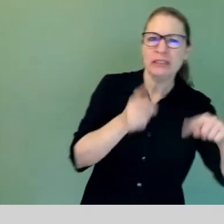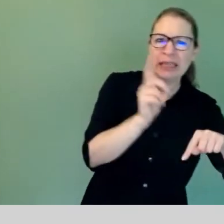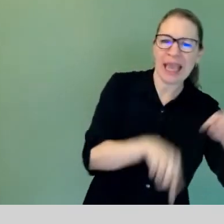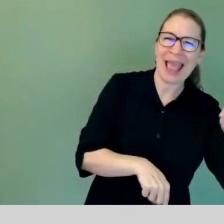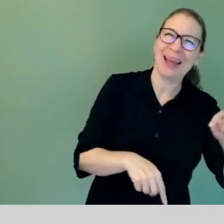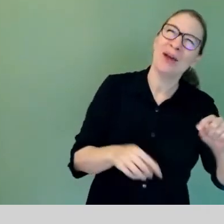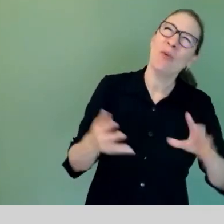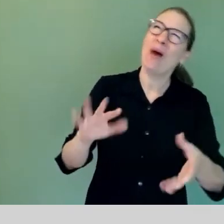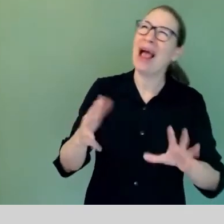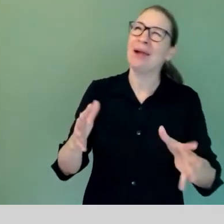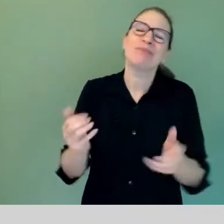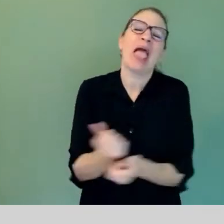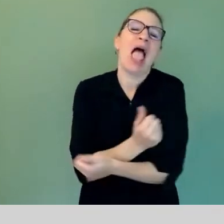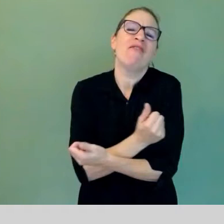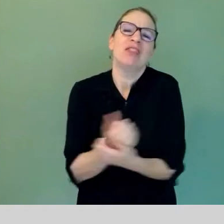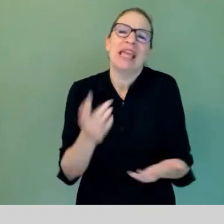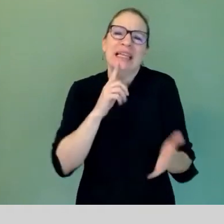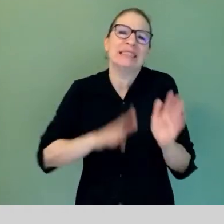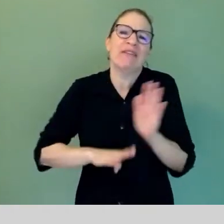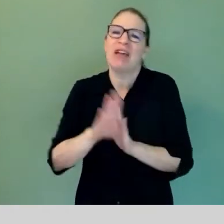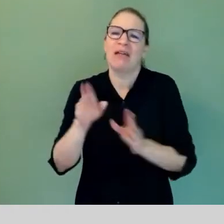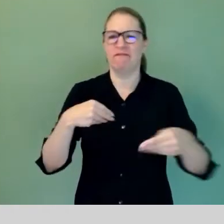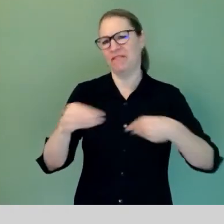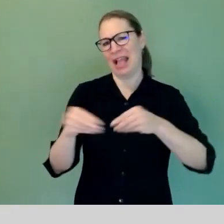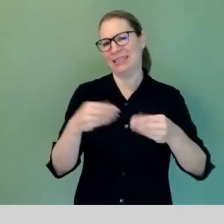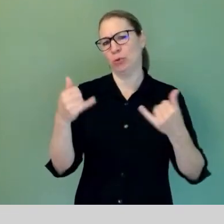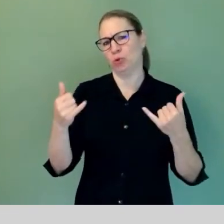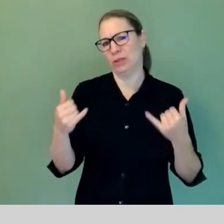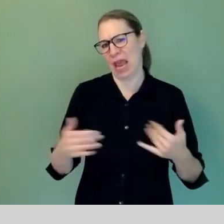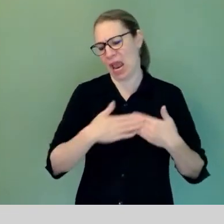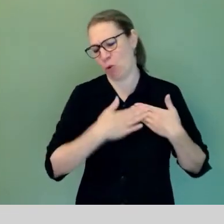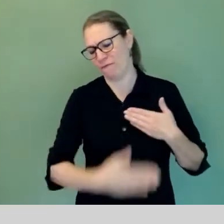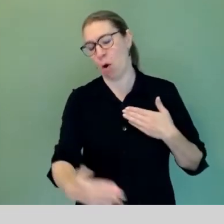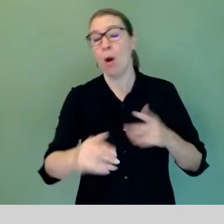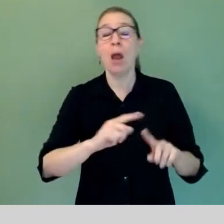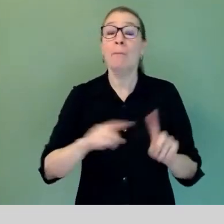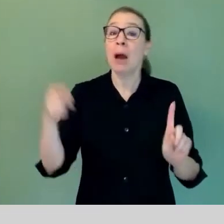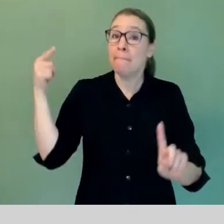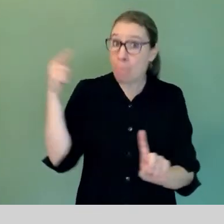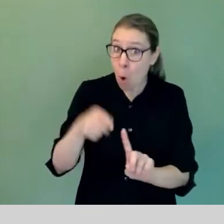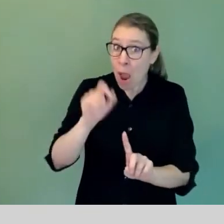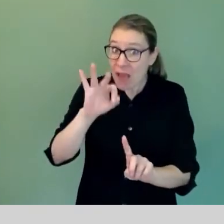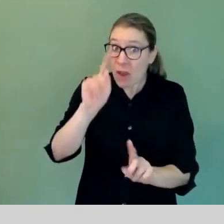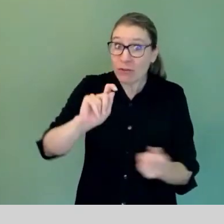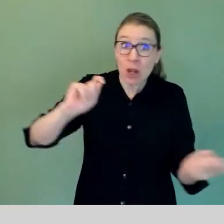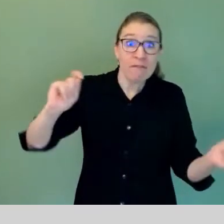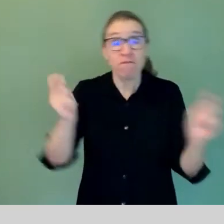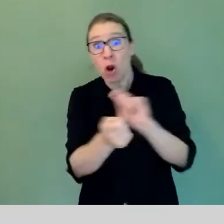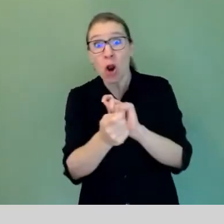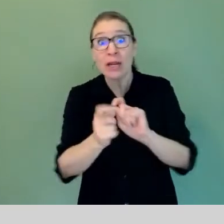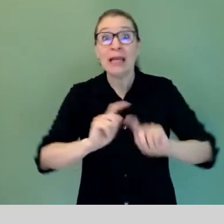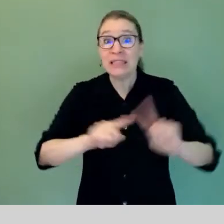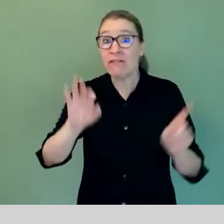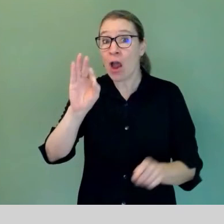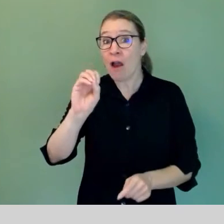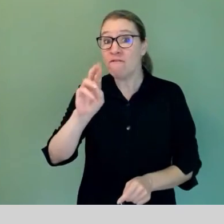though that's slowly not gonna be true because, you know, everything is developed in a much flexible manner going forward. But if you ever need to convert your audio